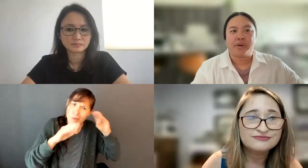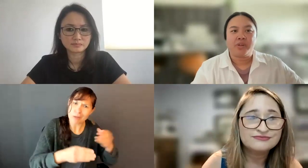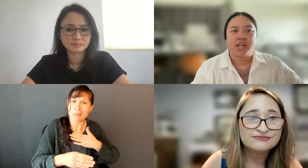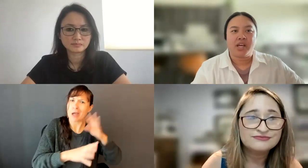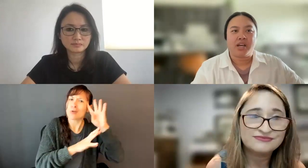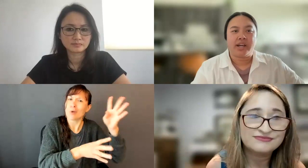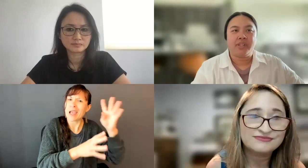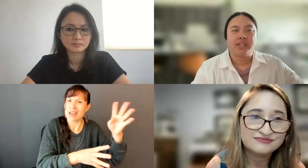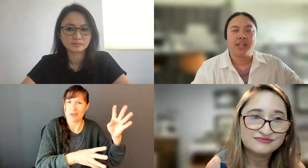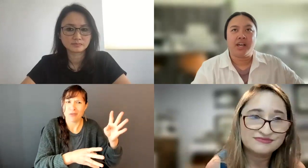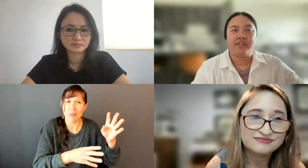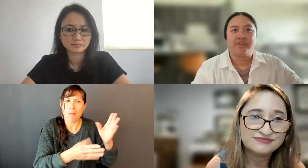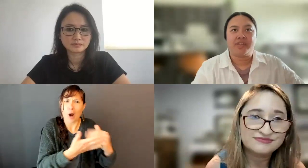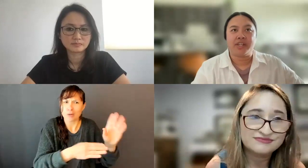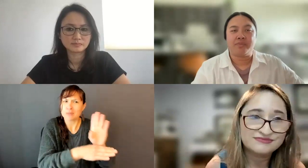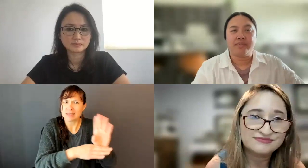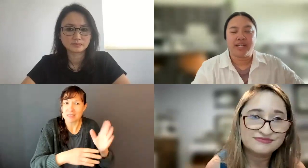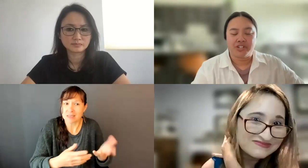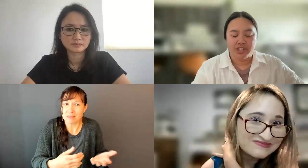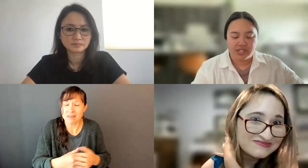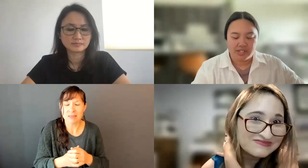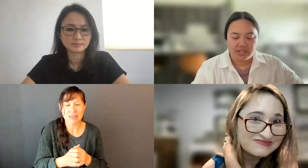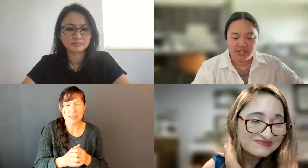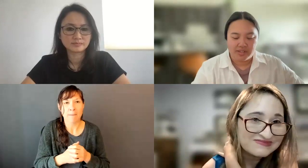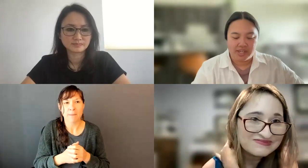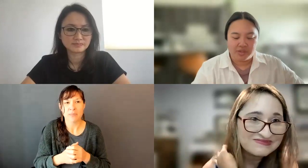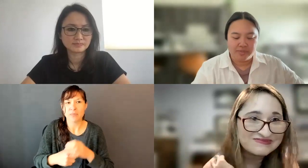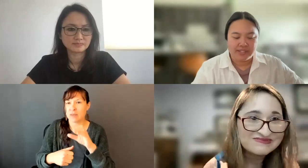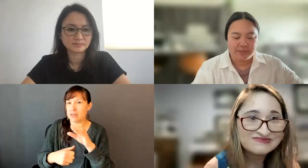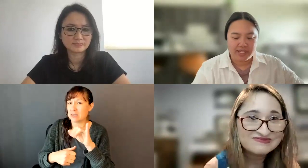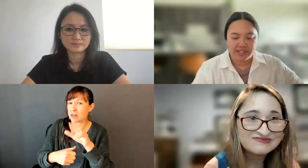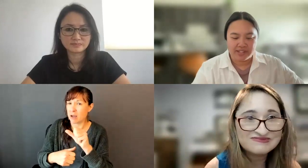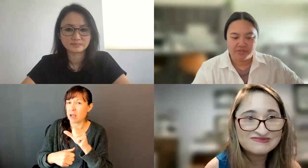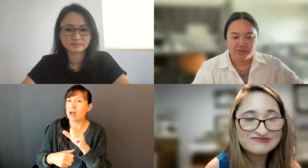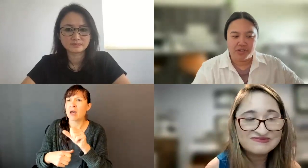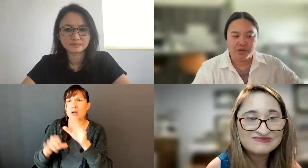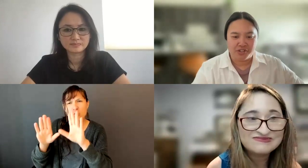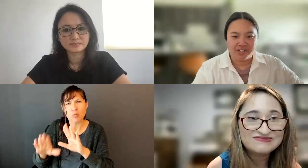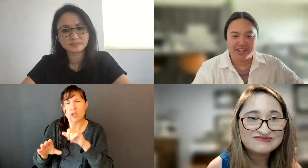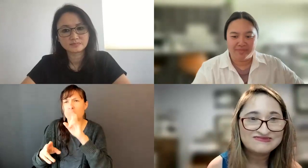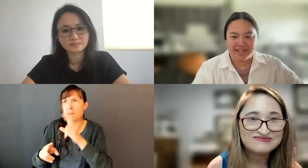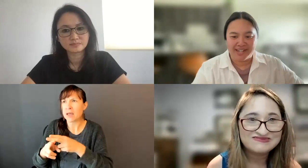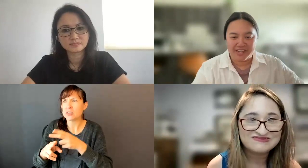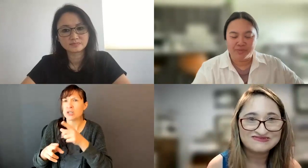Paola, I really love that you mentioned that you make space for your good and bad days